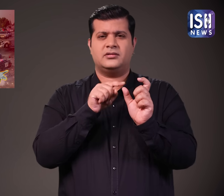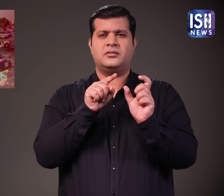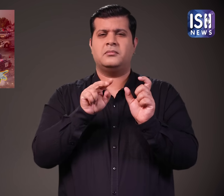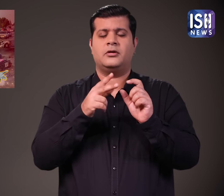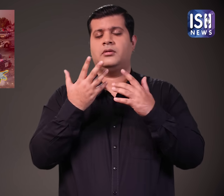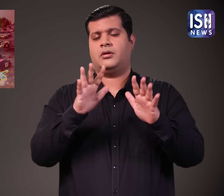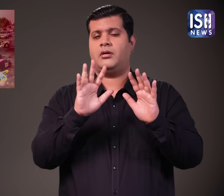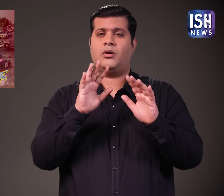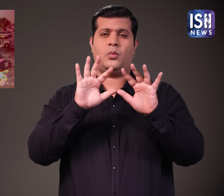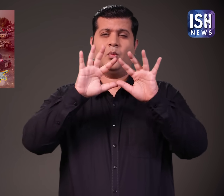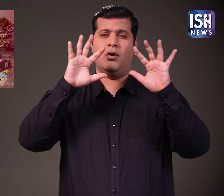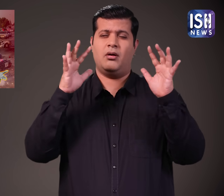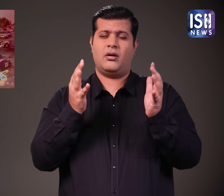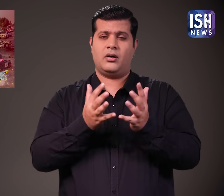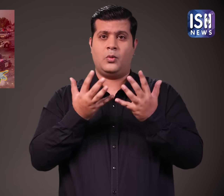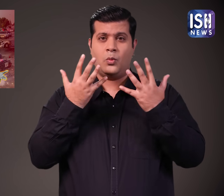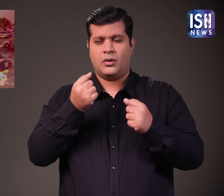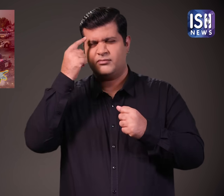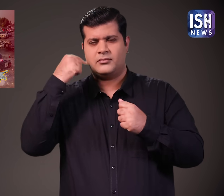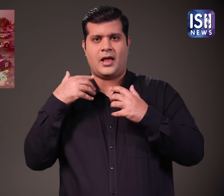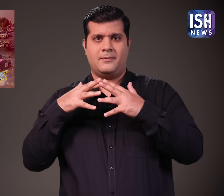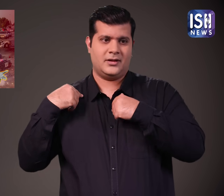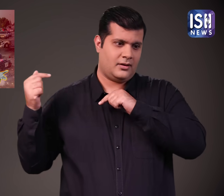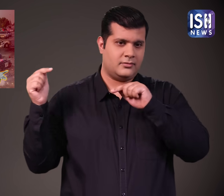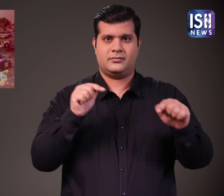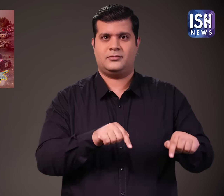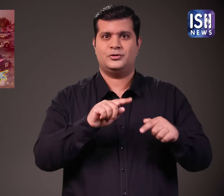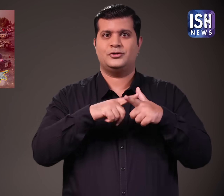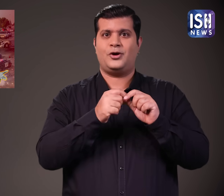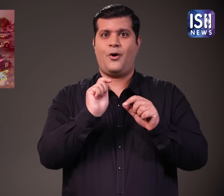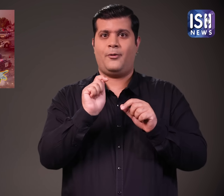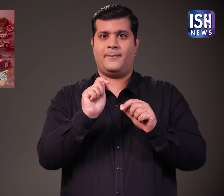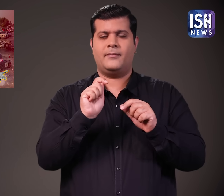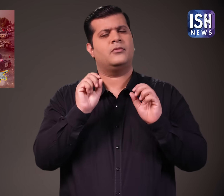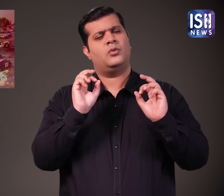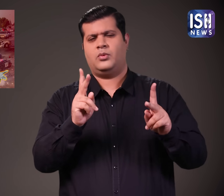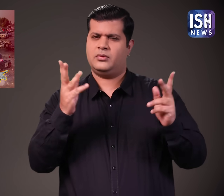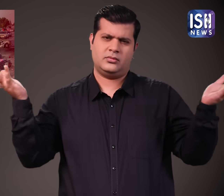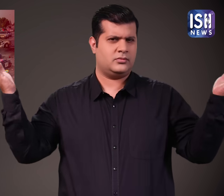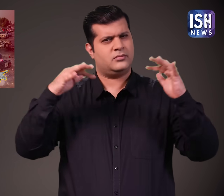This means that any person around the globe, who wants to work in US,